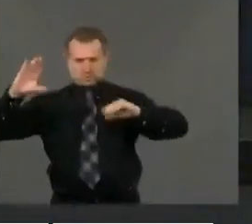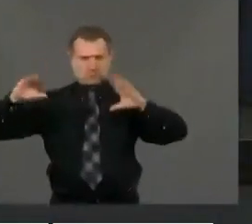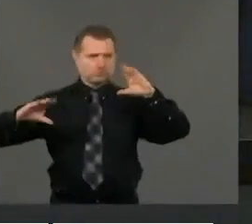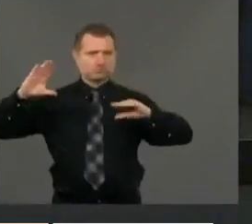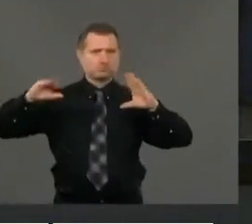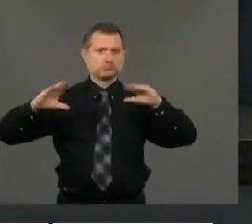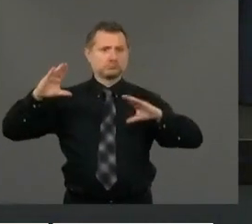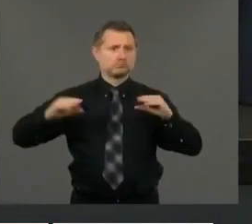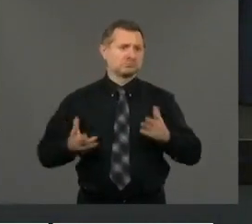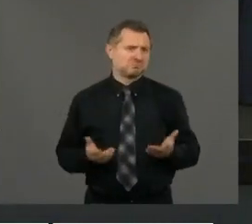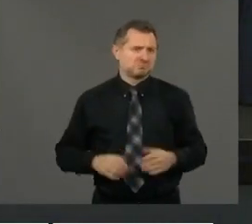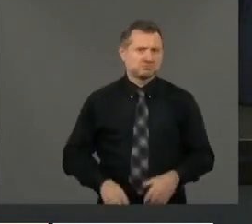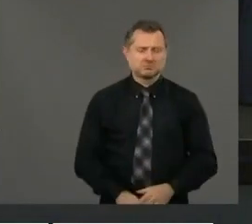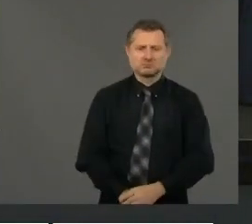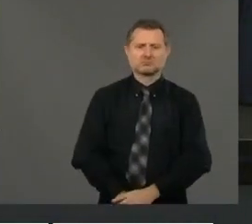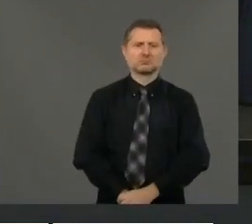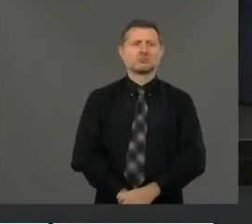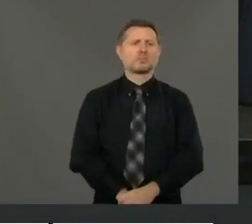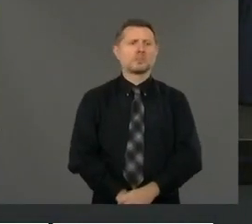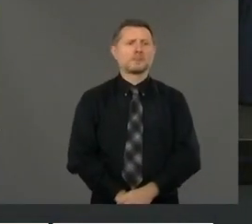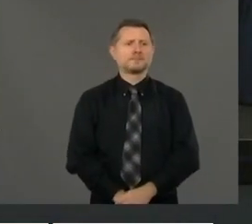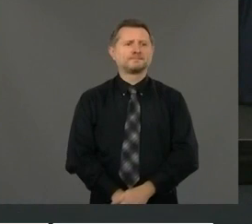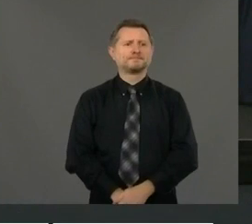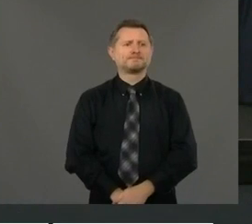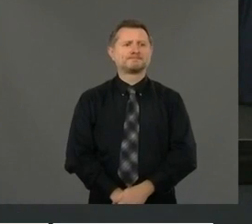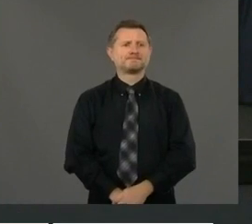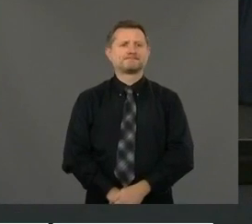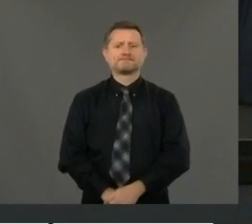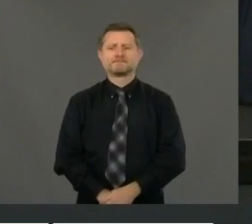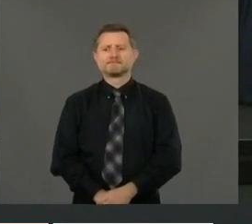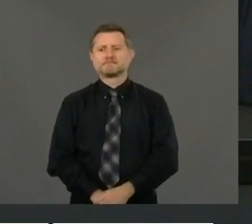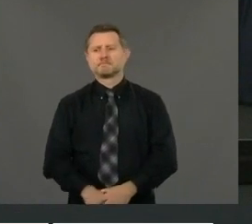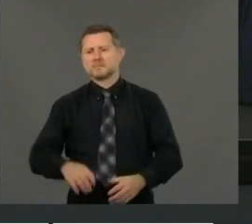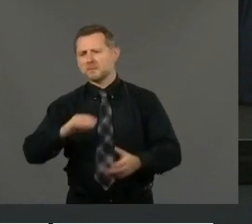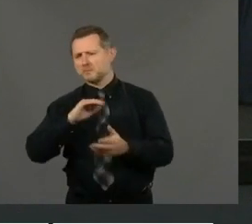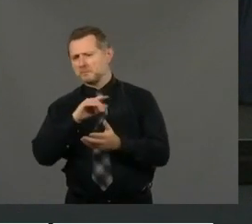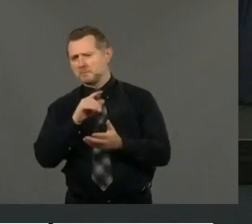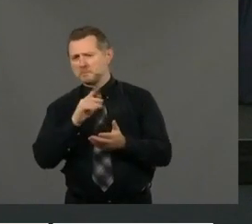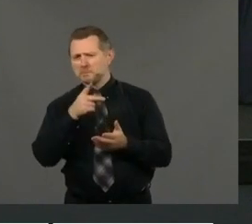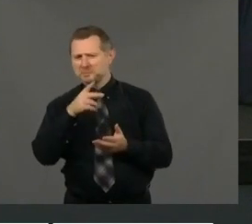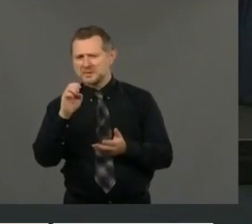HOSPITAL DOUBTS, INCREASE THE NURSING HOME AND REDUCE HOSPITALIZATIONS.